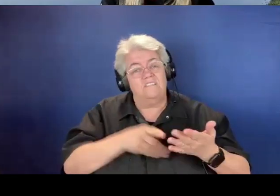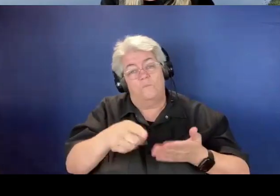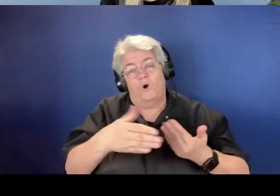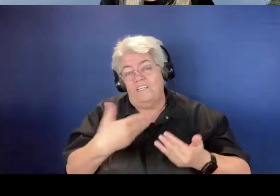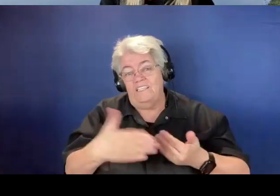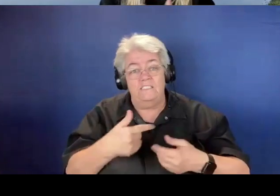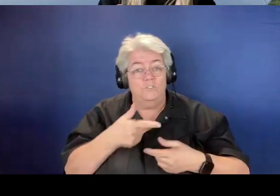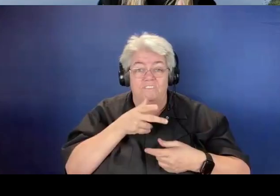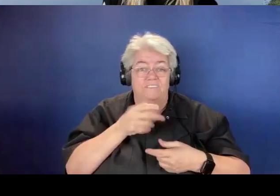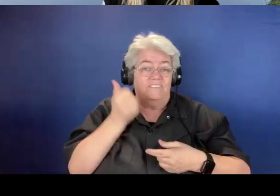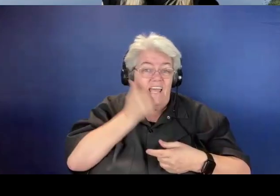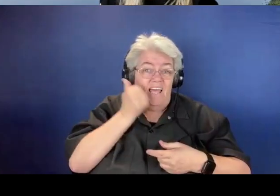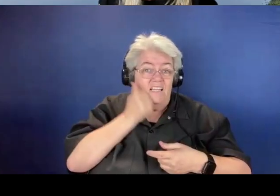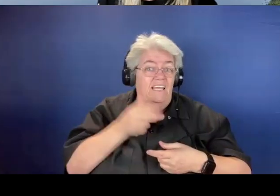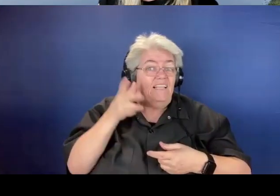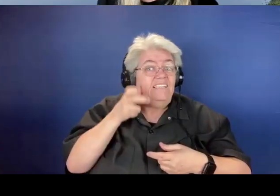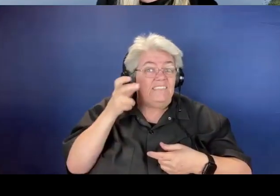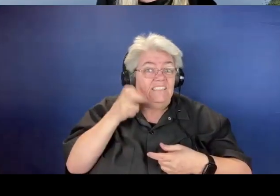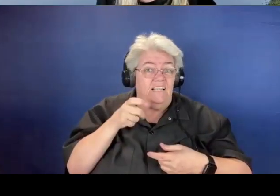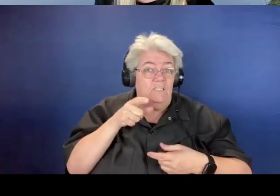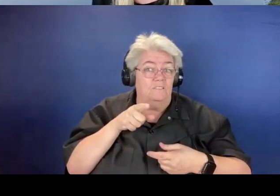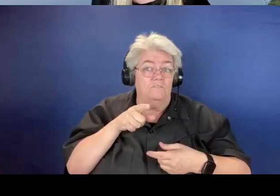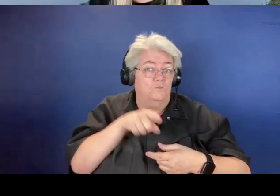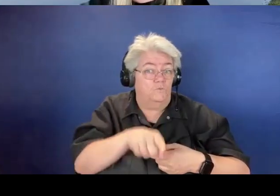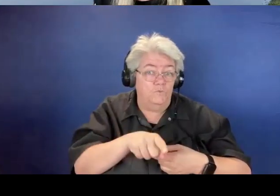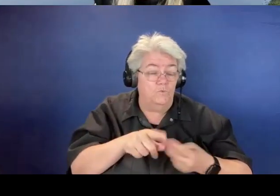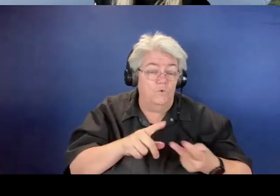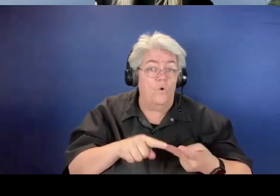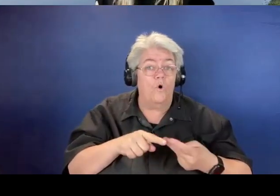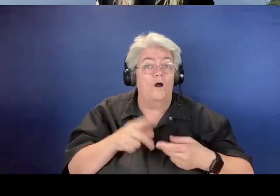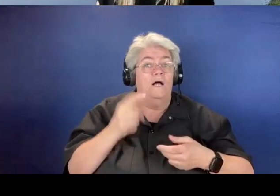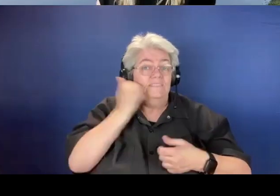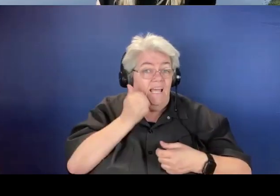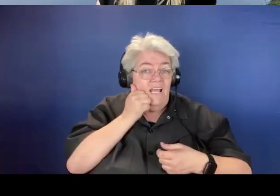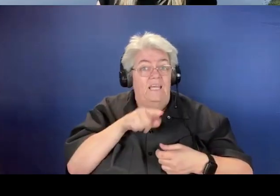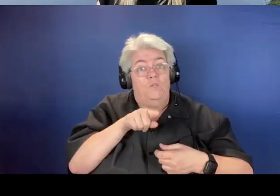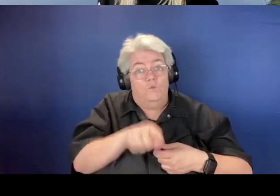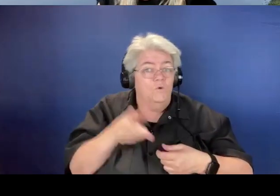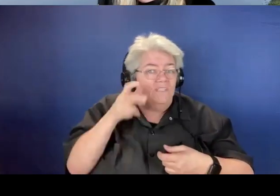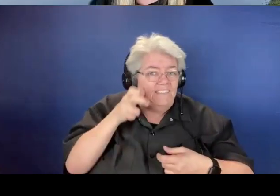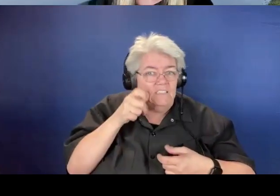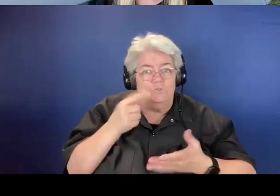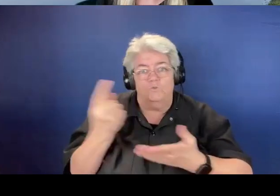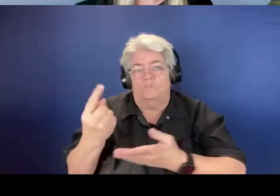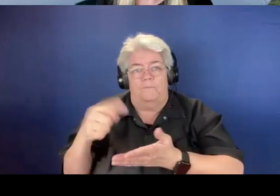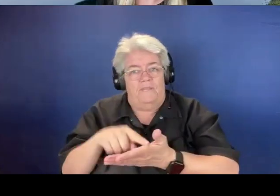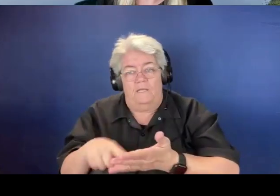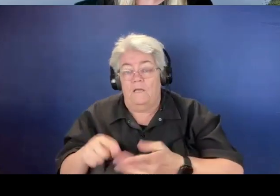listening checks. I'm not sure how often you've used these. If you've seen them, maybe you're well versed in them.